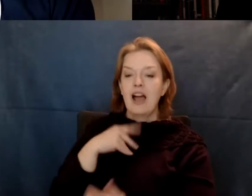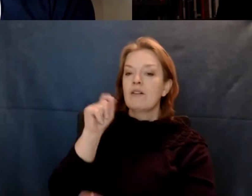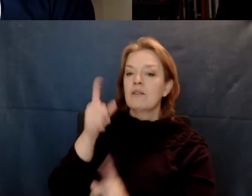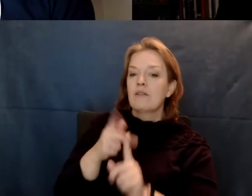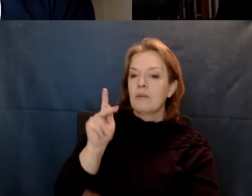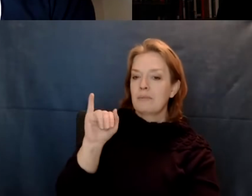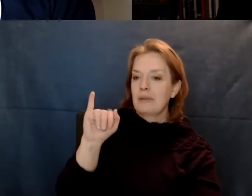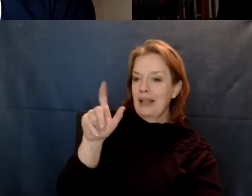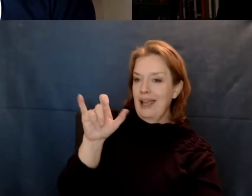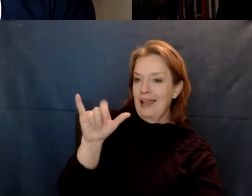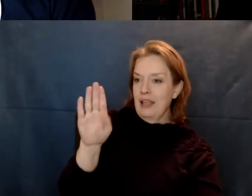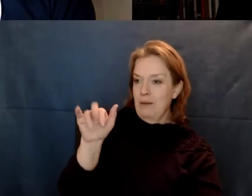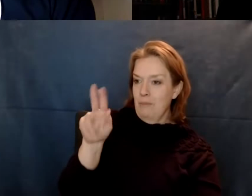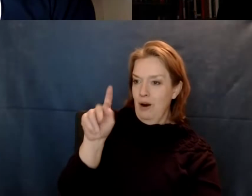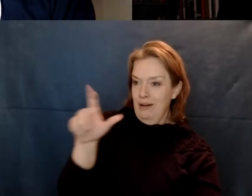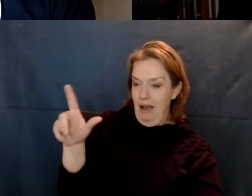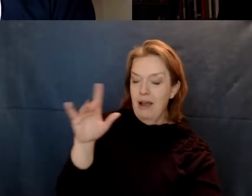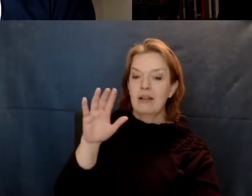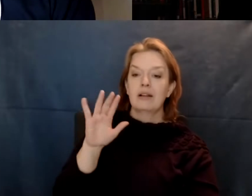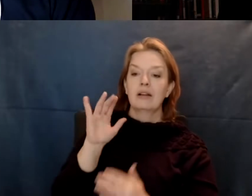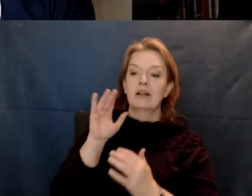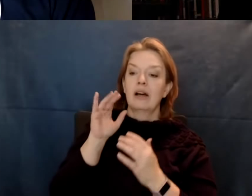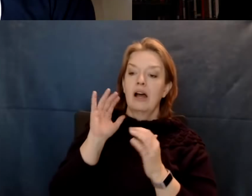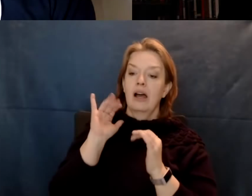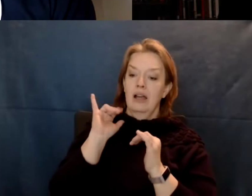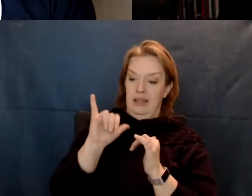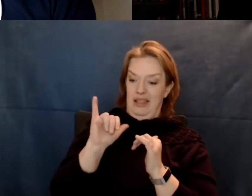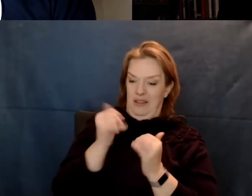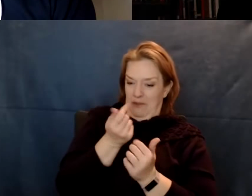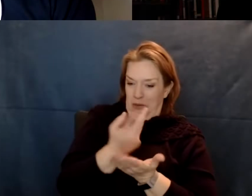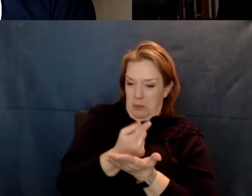in residence so far has the way you think about sound or language changed at all while